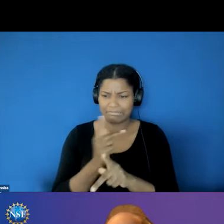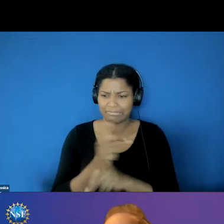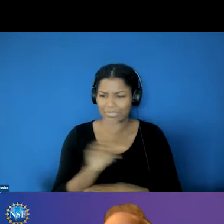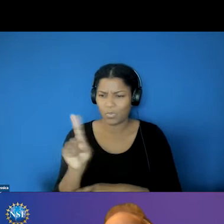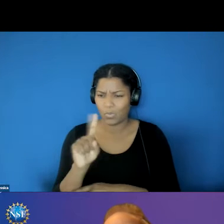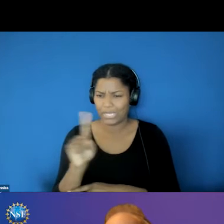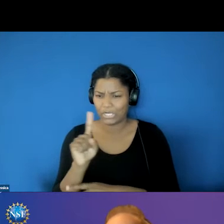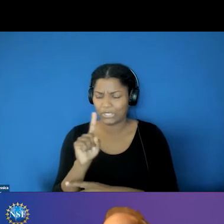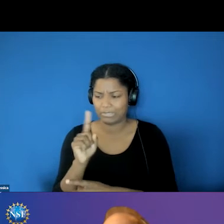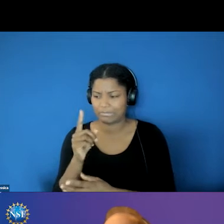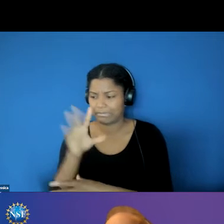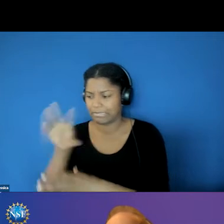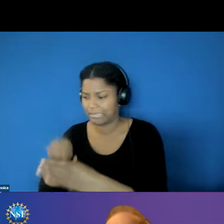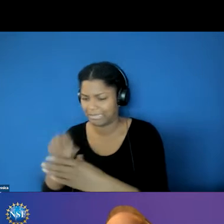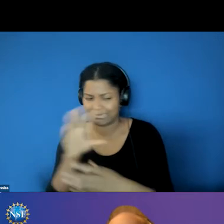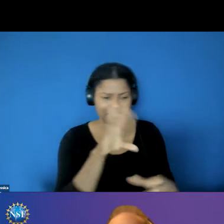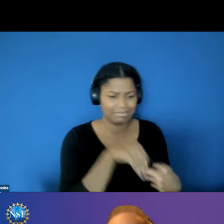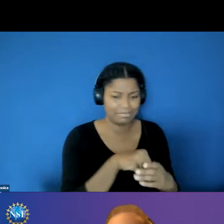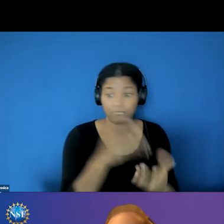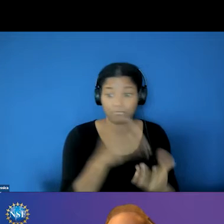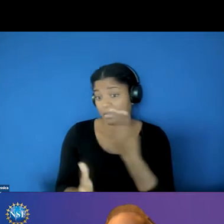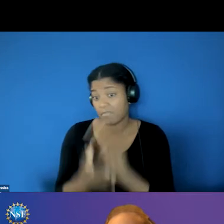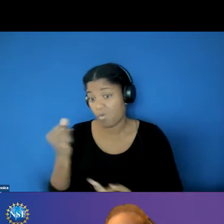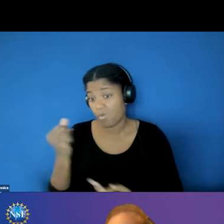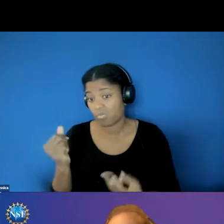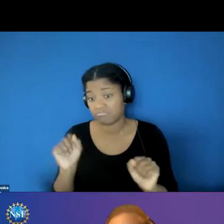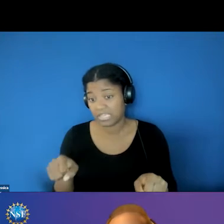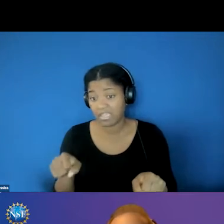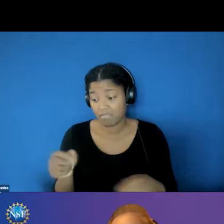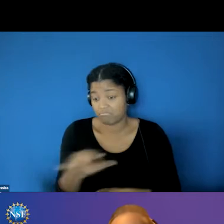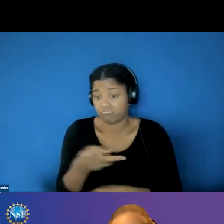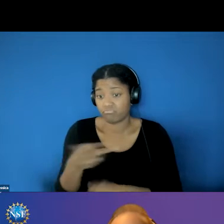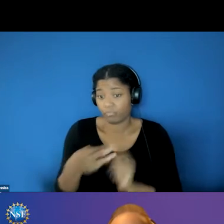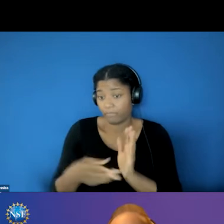It may belong in both and it may be co-reviewed, in two different divisions. So,